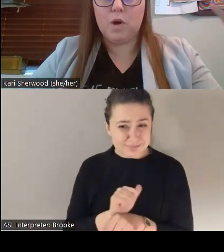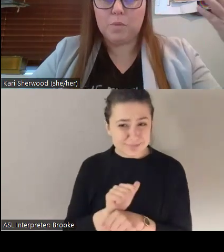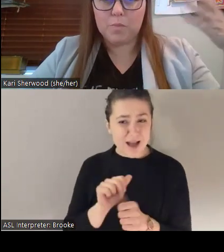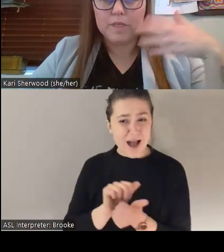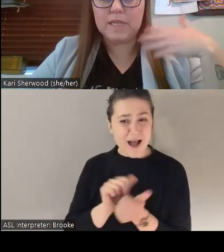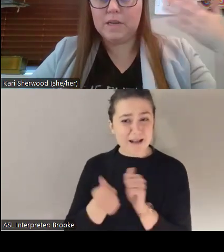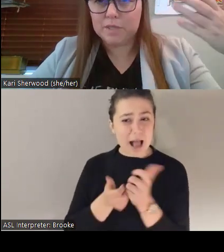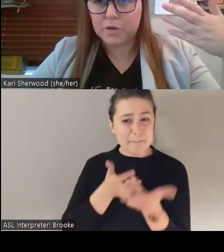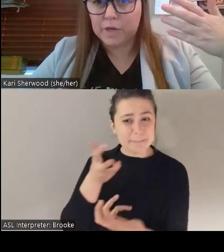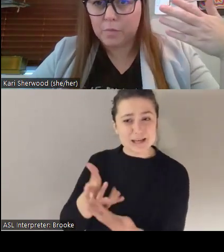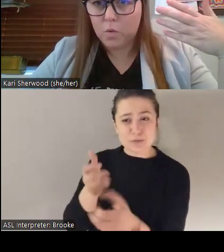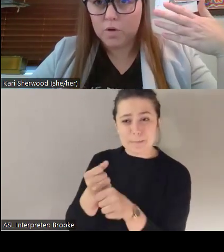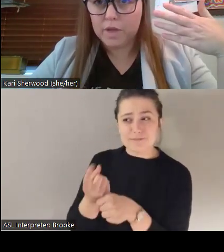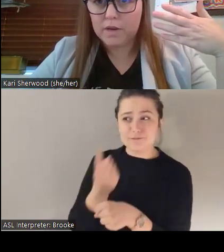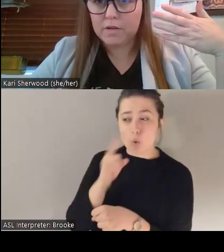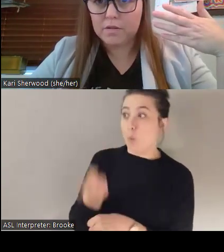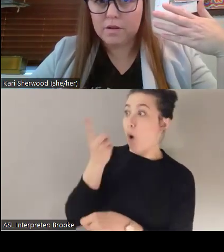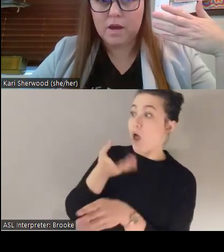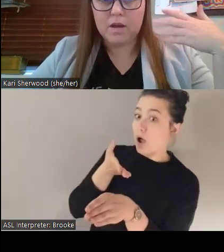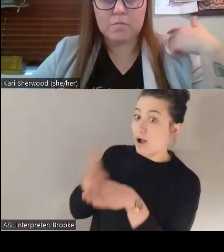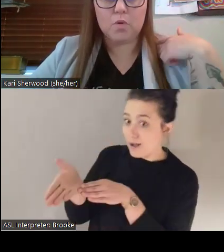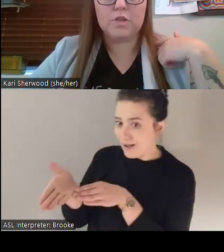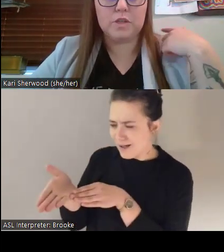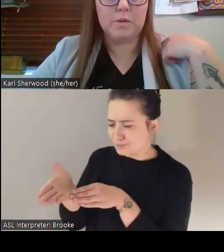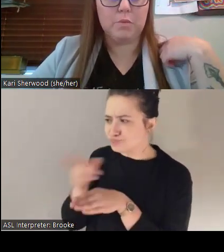one purpose end up serving more than just the people